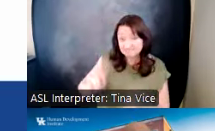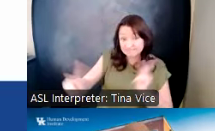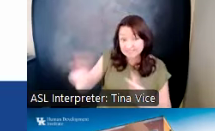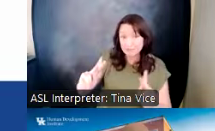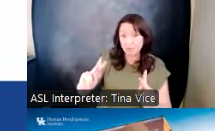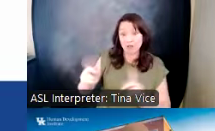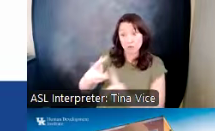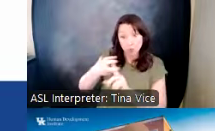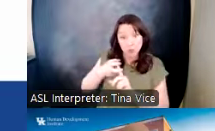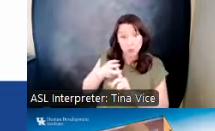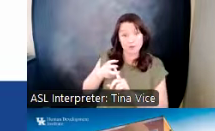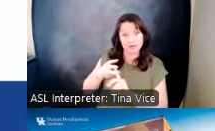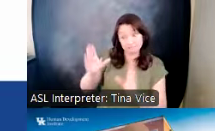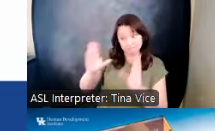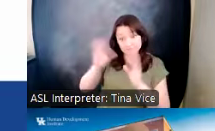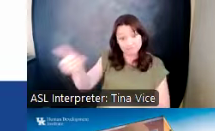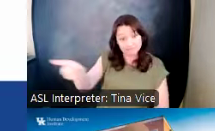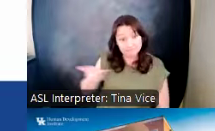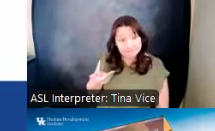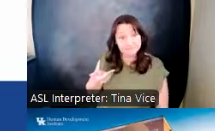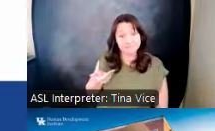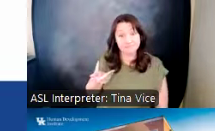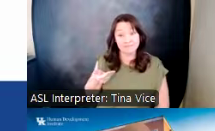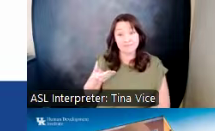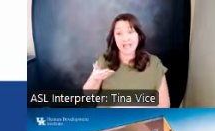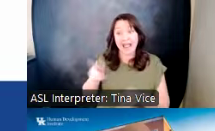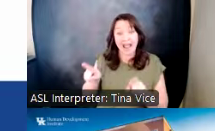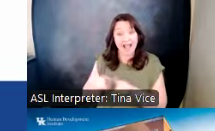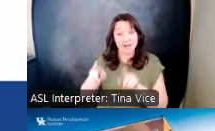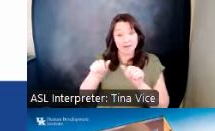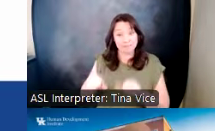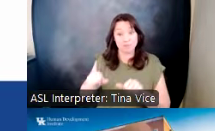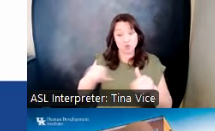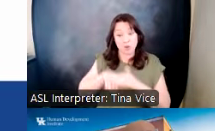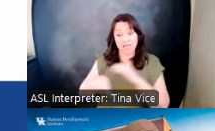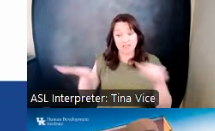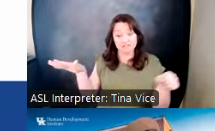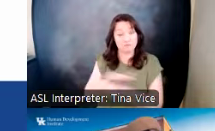making sure that they are able to access fully and communicate in the way that meet their needs? And then the